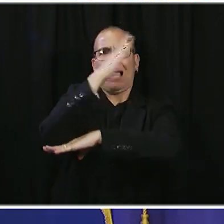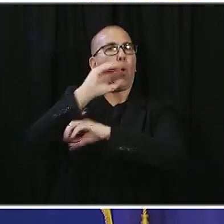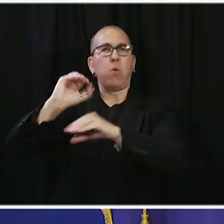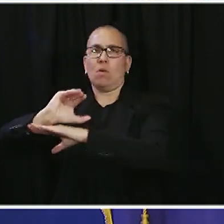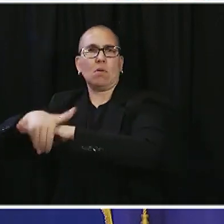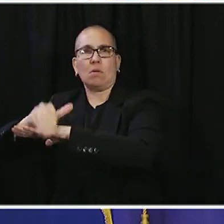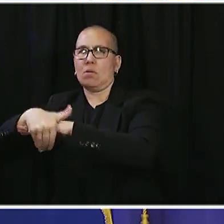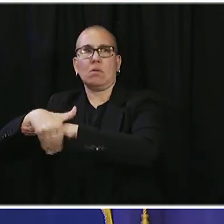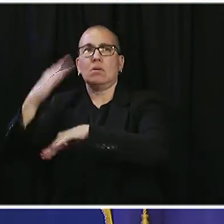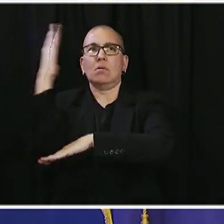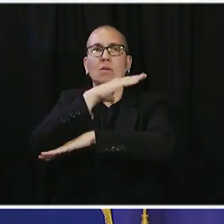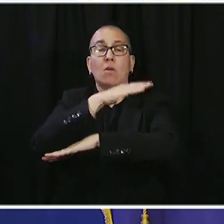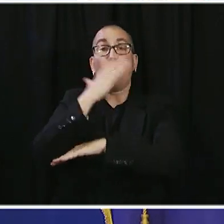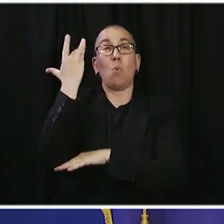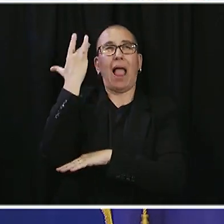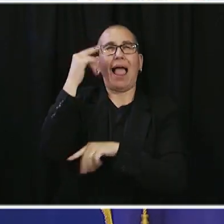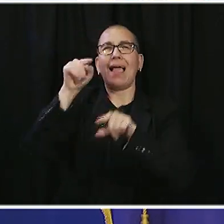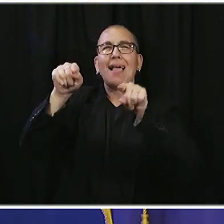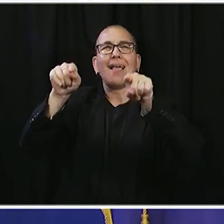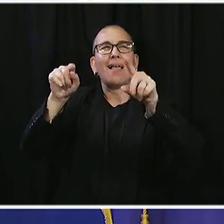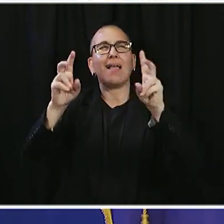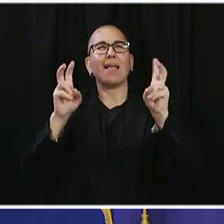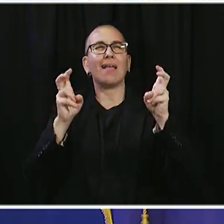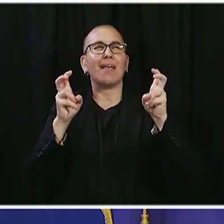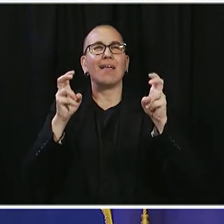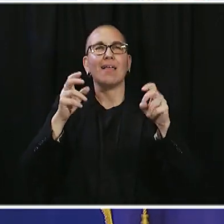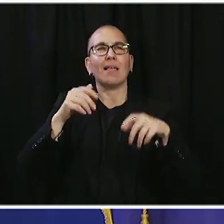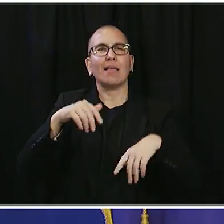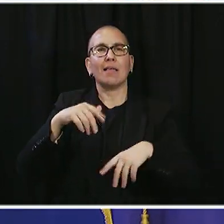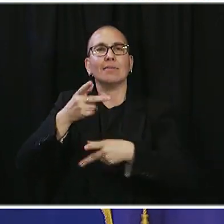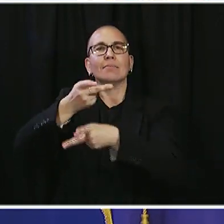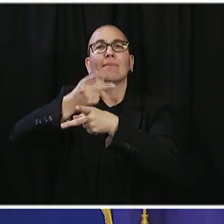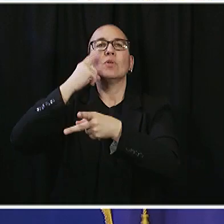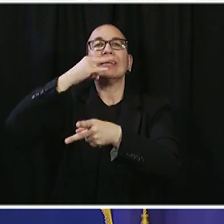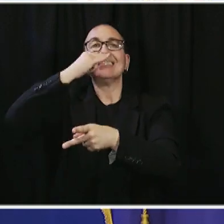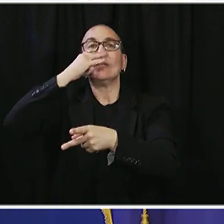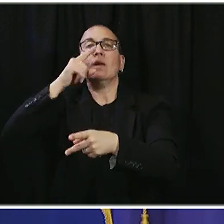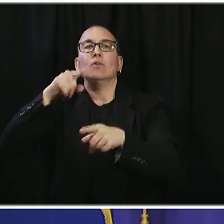OF OUTDOOR RECREATION FOR KIDS IS DAY CAMPS ARE OKAY. THIS IS A CRITICAL SOURCE OF DAYCARE FOR SO MANY PARENTS.